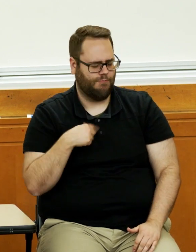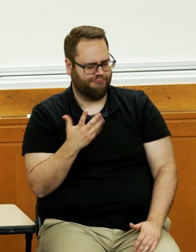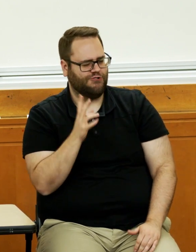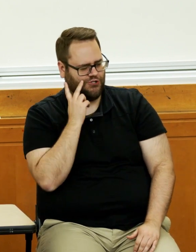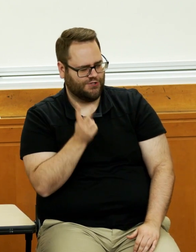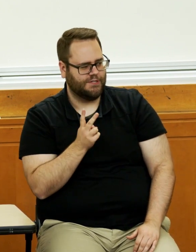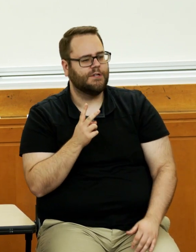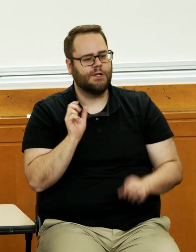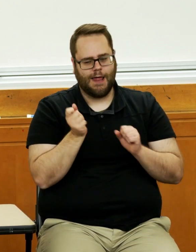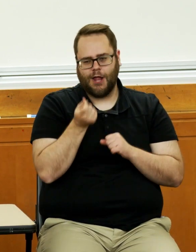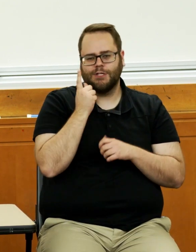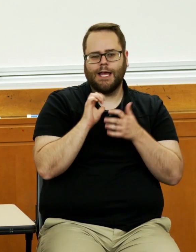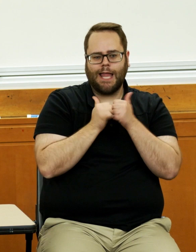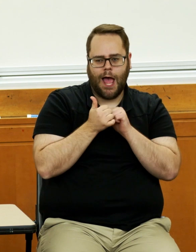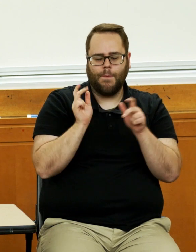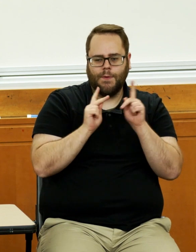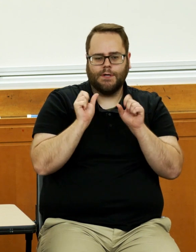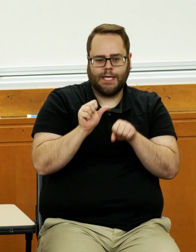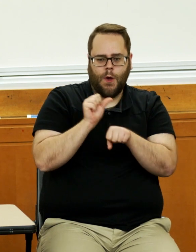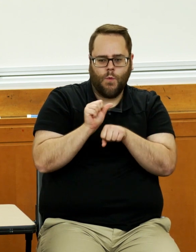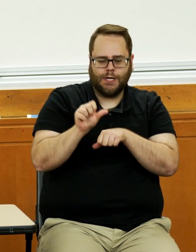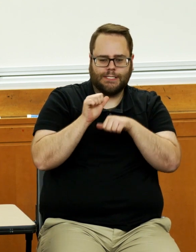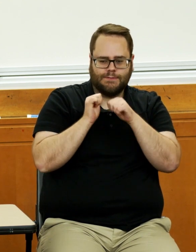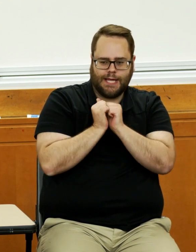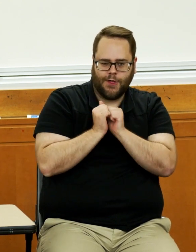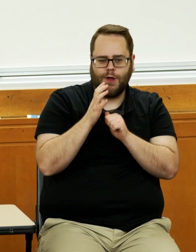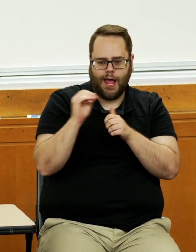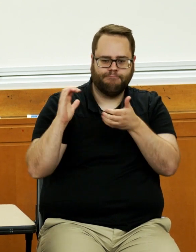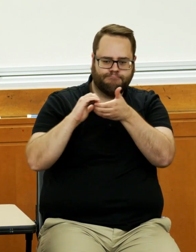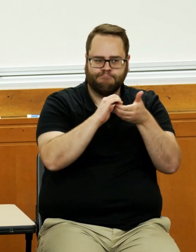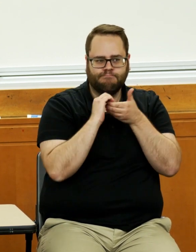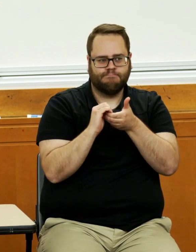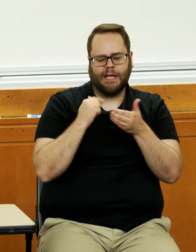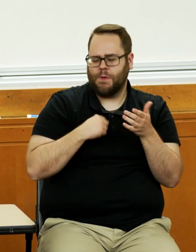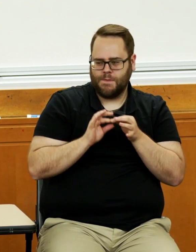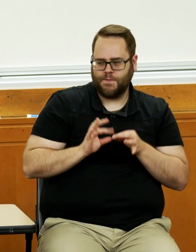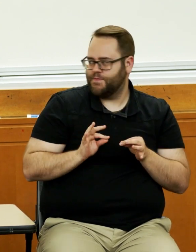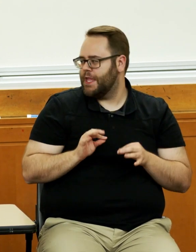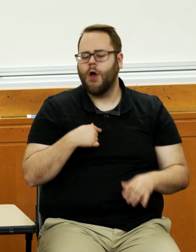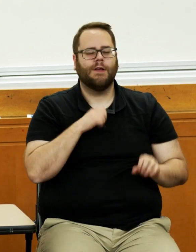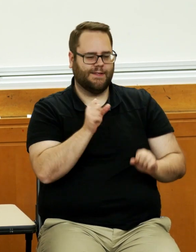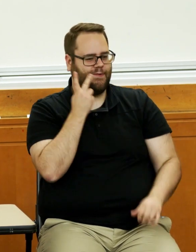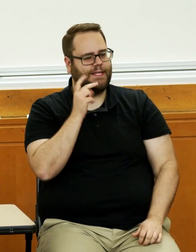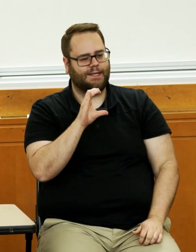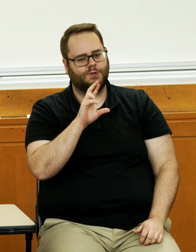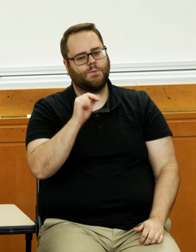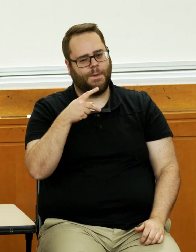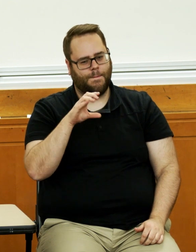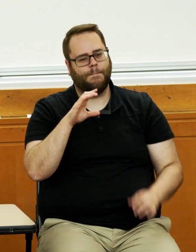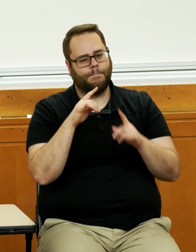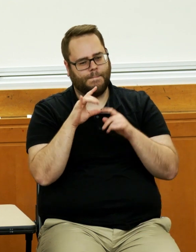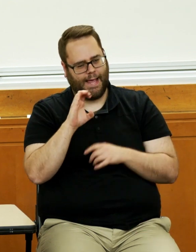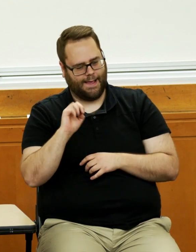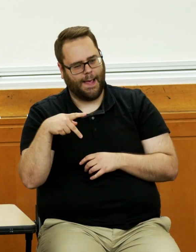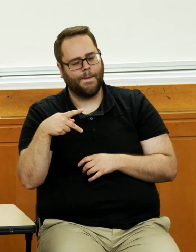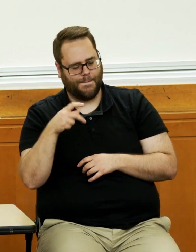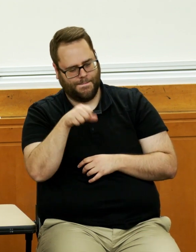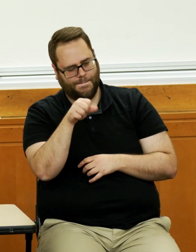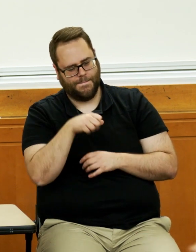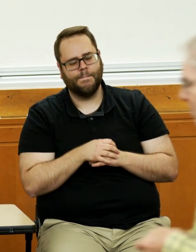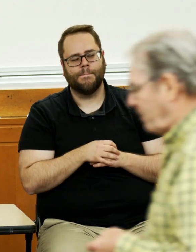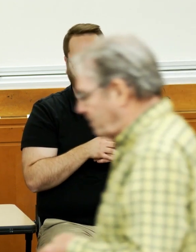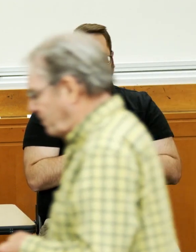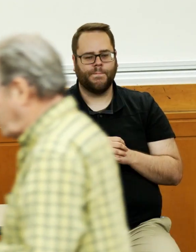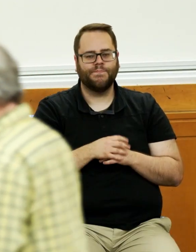of how people can work together and cooperate. Definitely seen Crip Camp. And I know a lot of